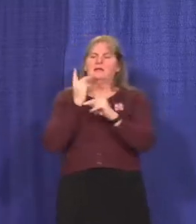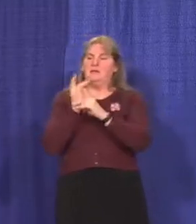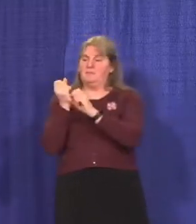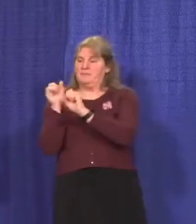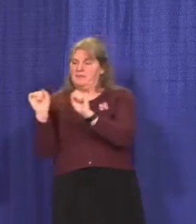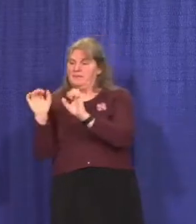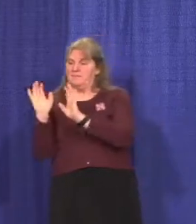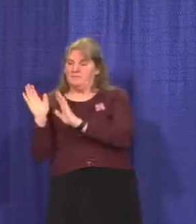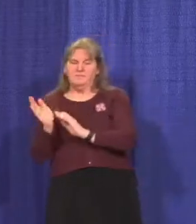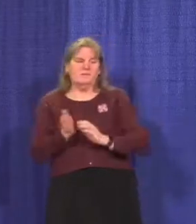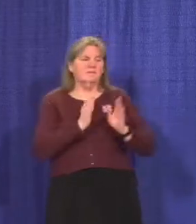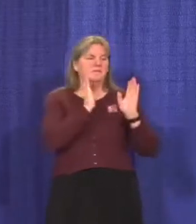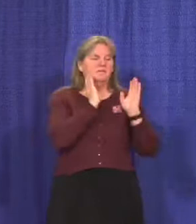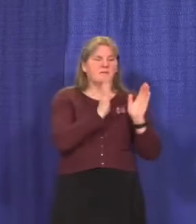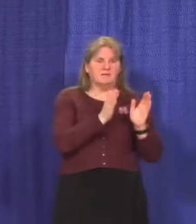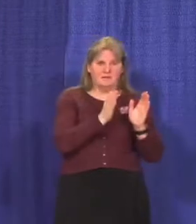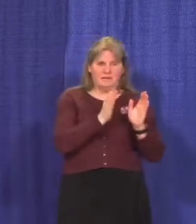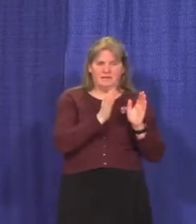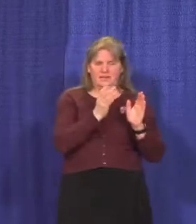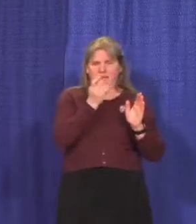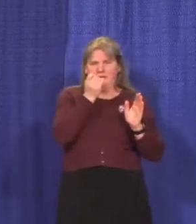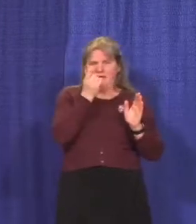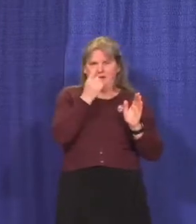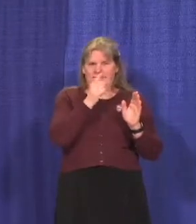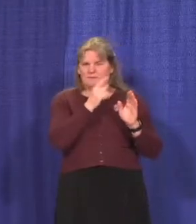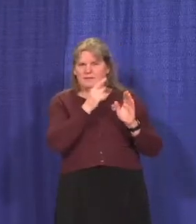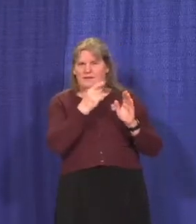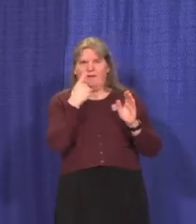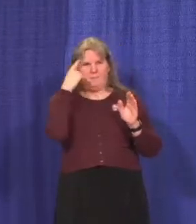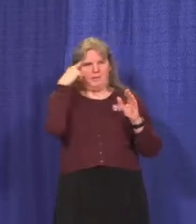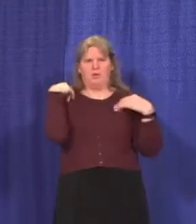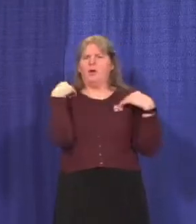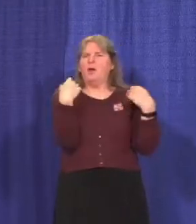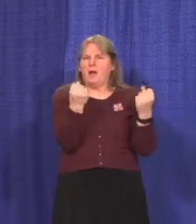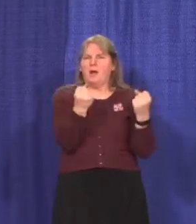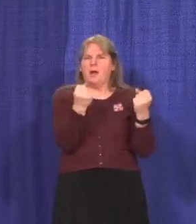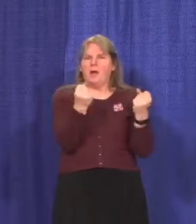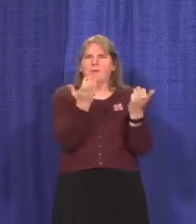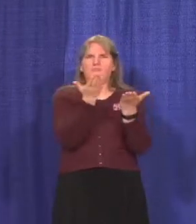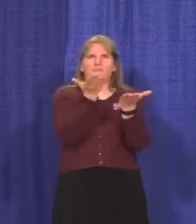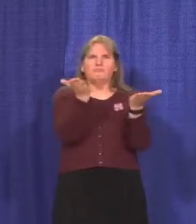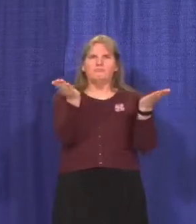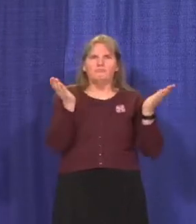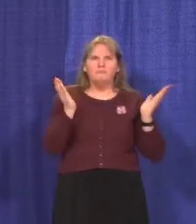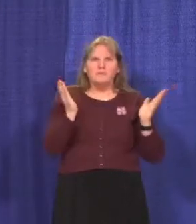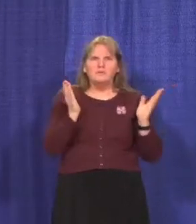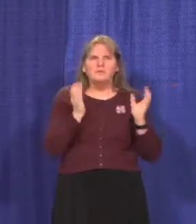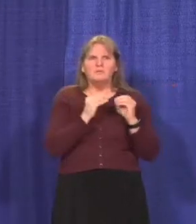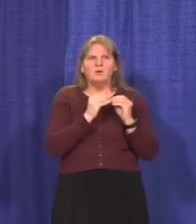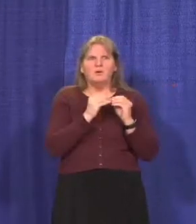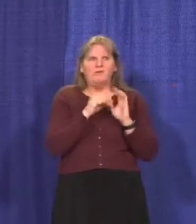understanding the mental health of being more cooped up than normal.